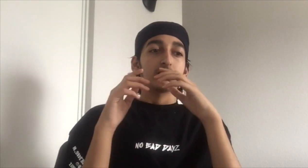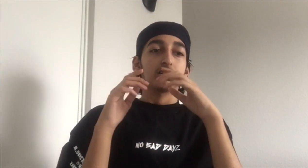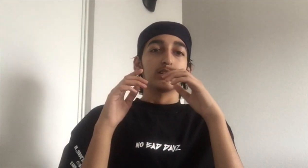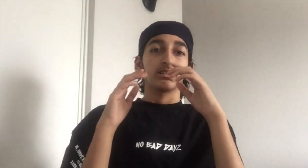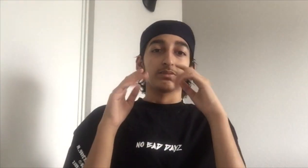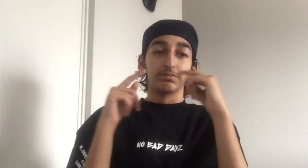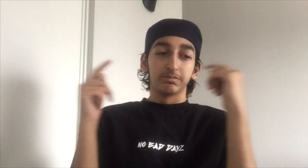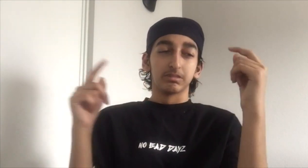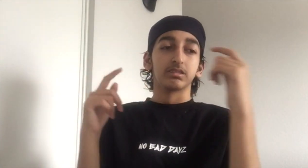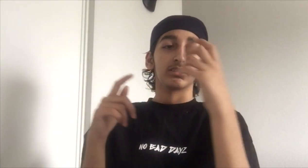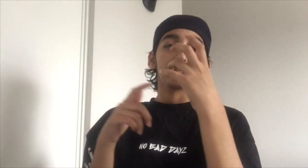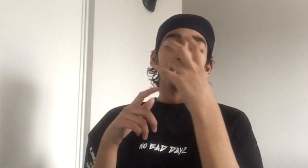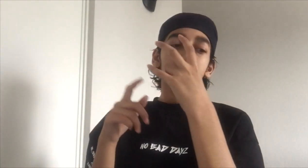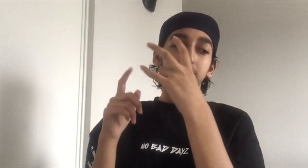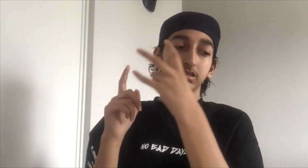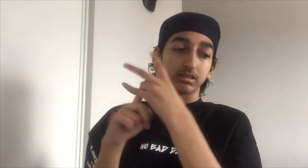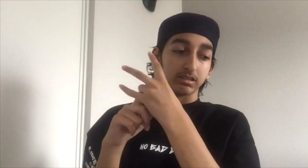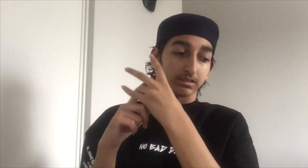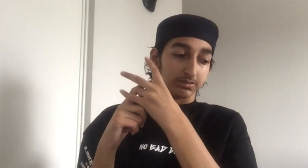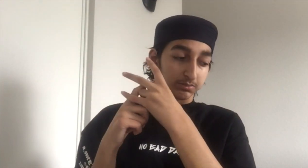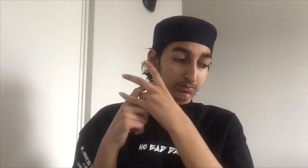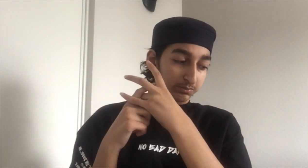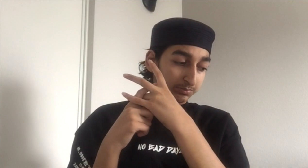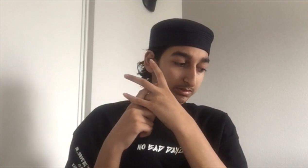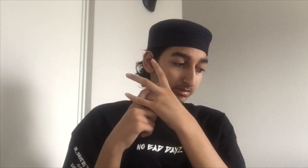Maybe football player. My famous football player.